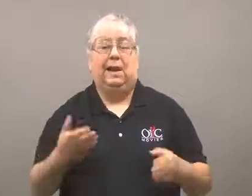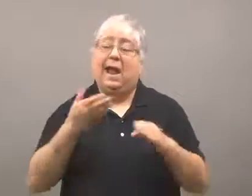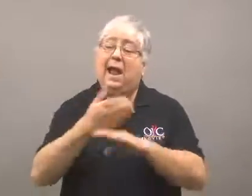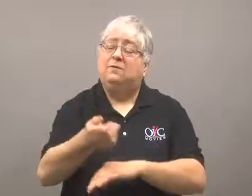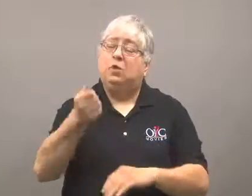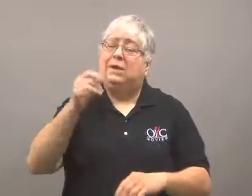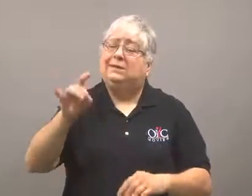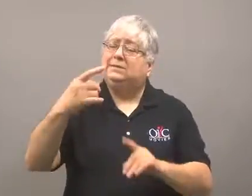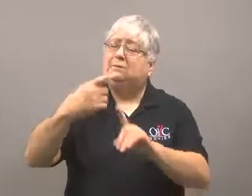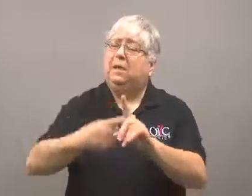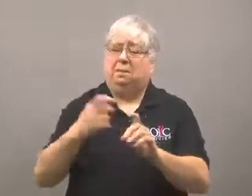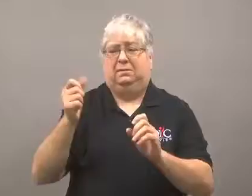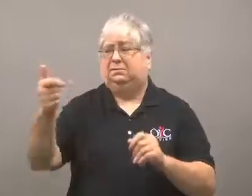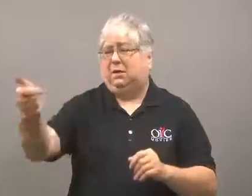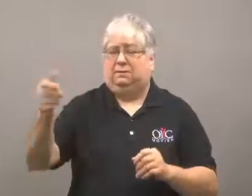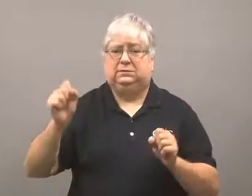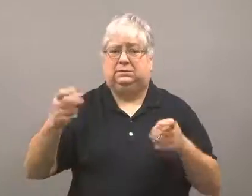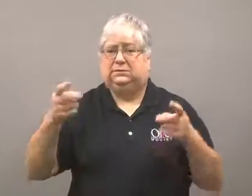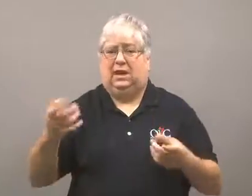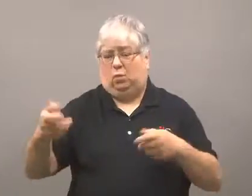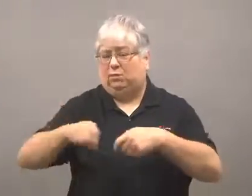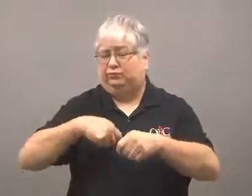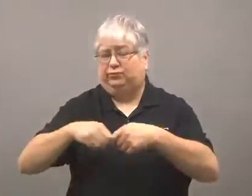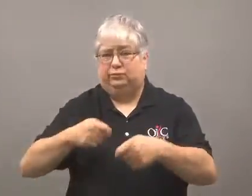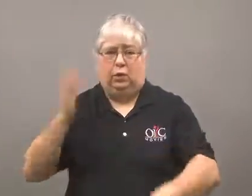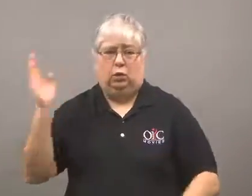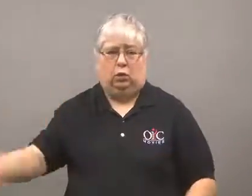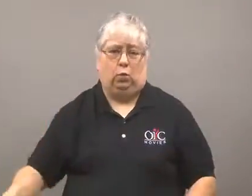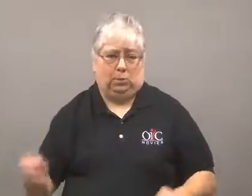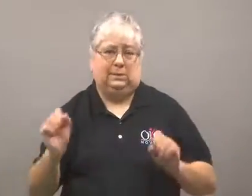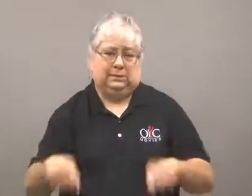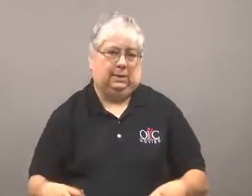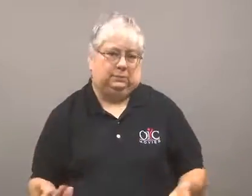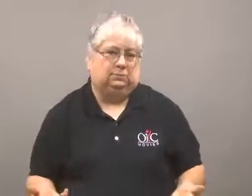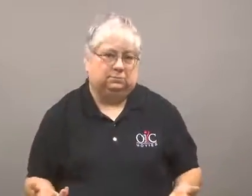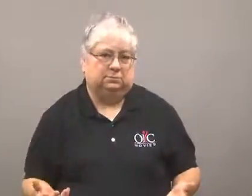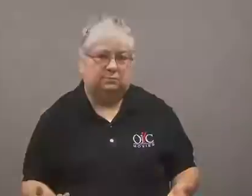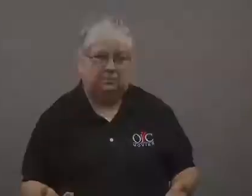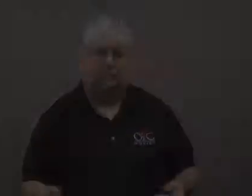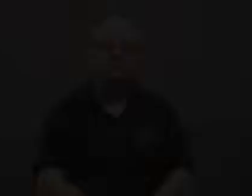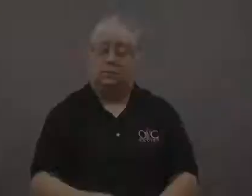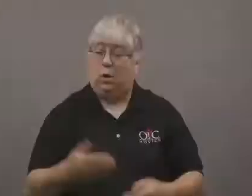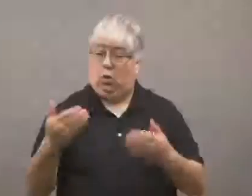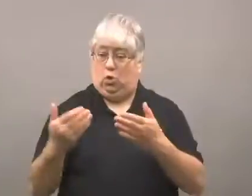After that, they can decide to destroy the records.